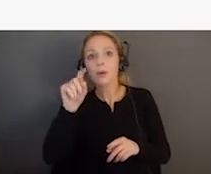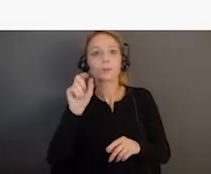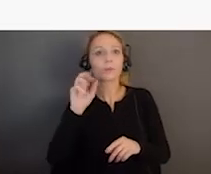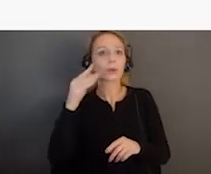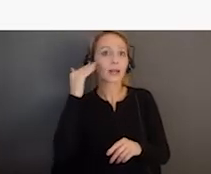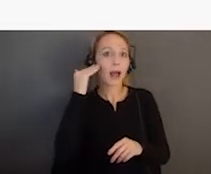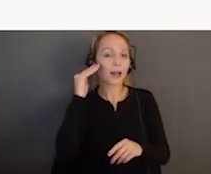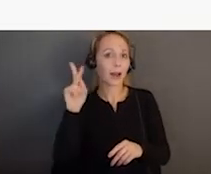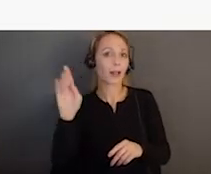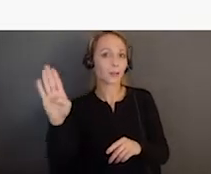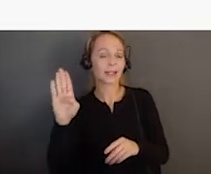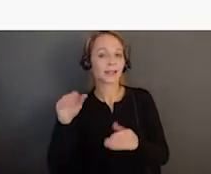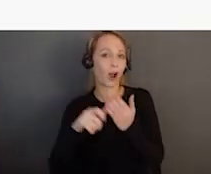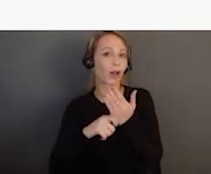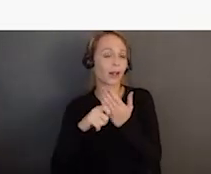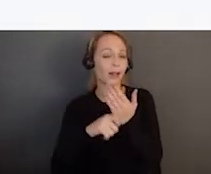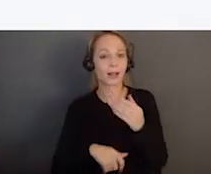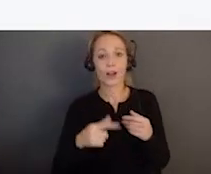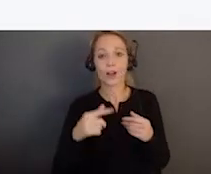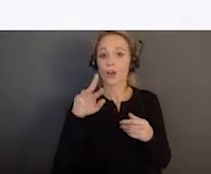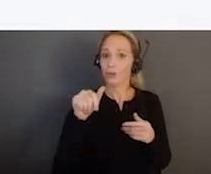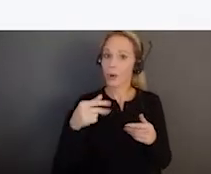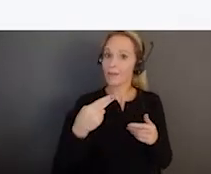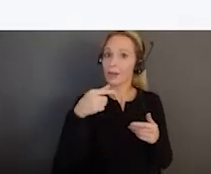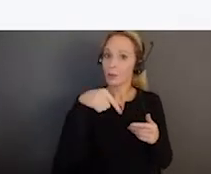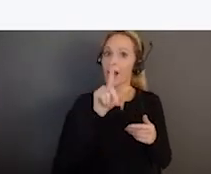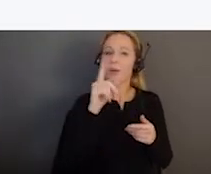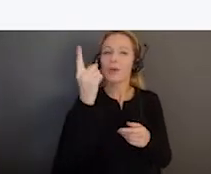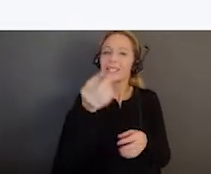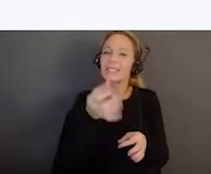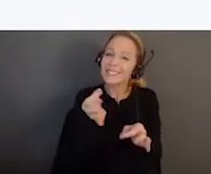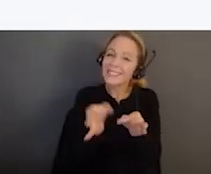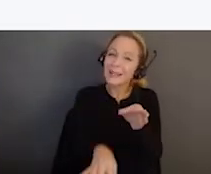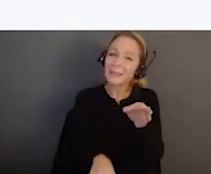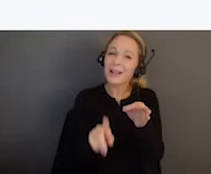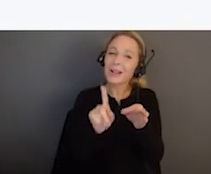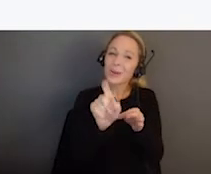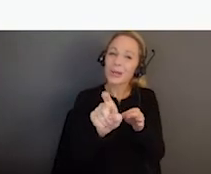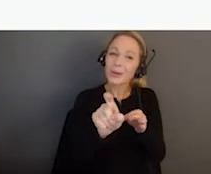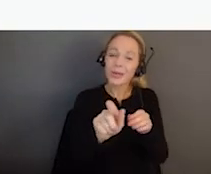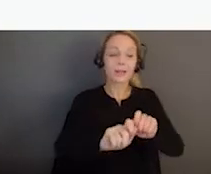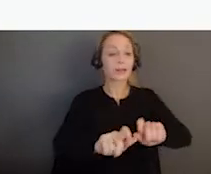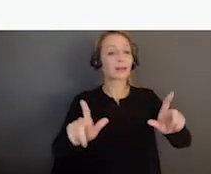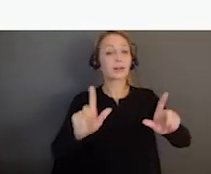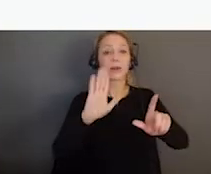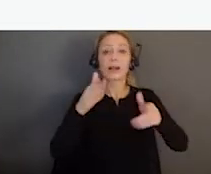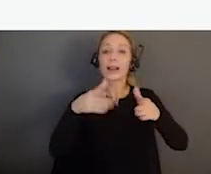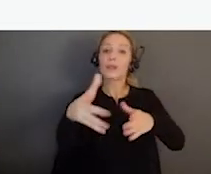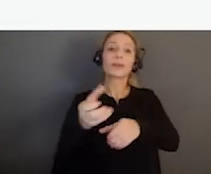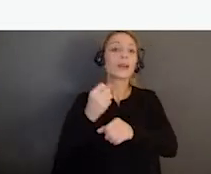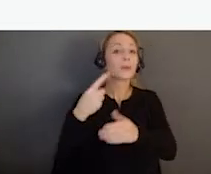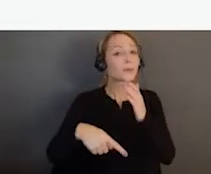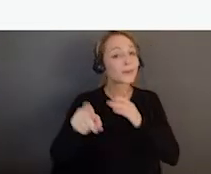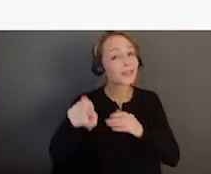WITH GraphQL, A SIMPLE SINGLE QUERY ALLOWS YOU TO FETCH EXACTLY WHAT YOU NEED WITHOUT MAKING ROUND-TRIP API